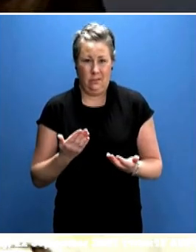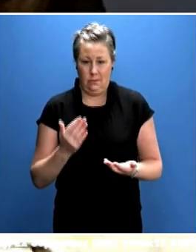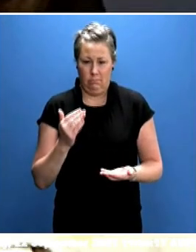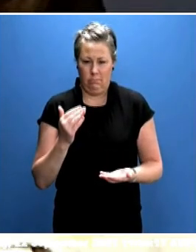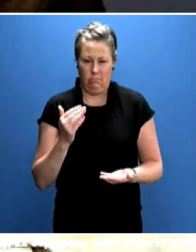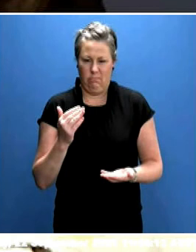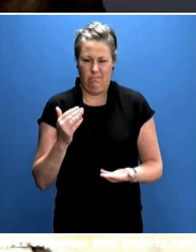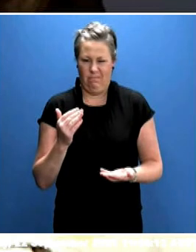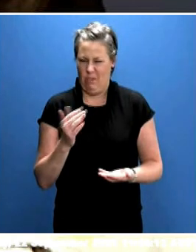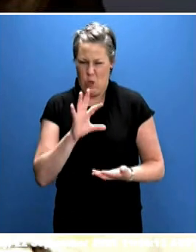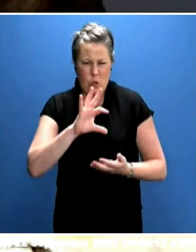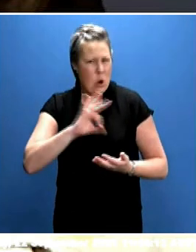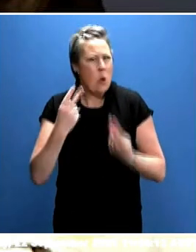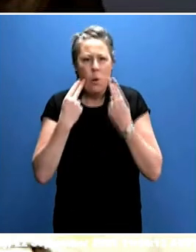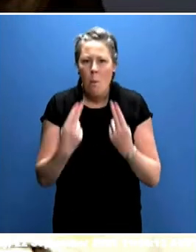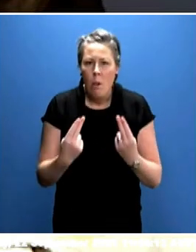He was also subject to gross neglect.